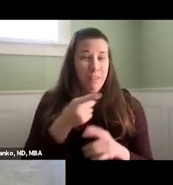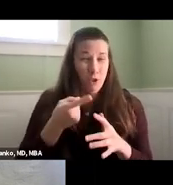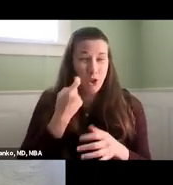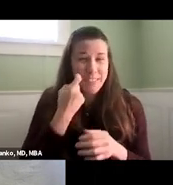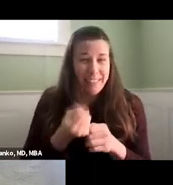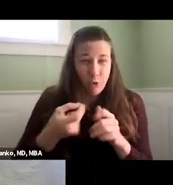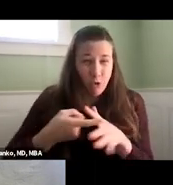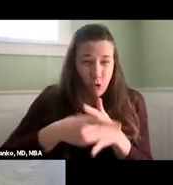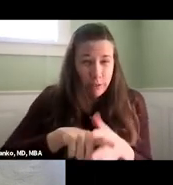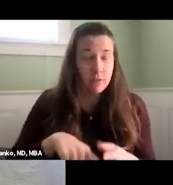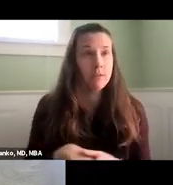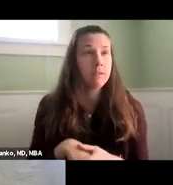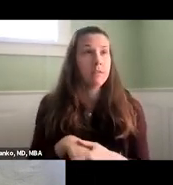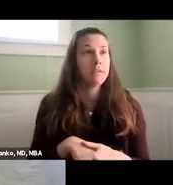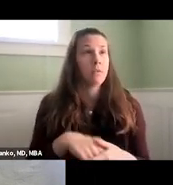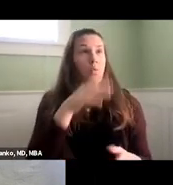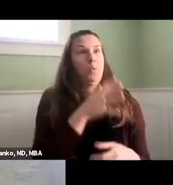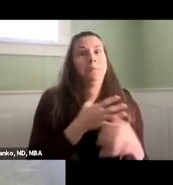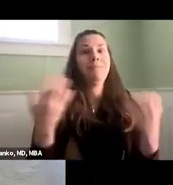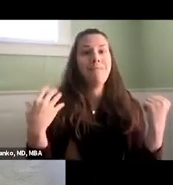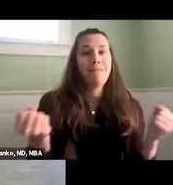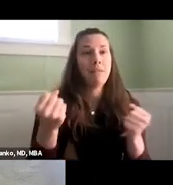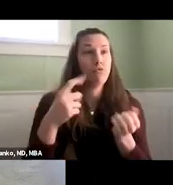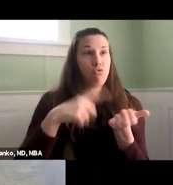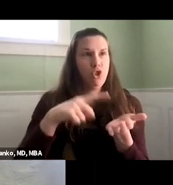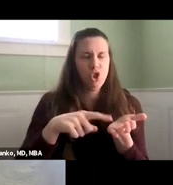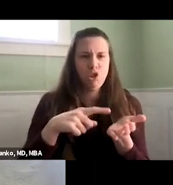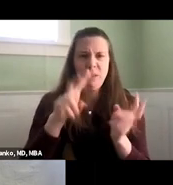And I would like to start by actually pausing and thinking, Deaf women's health is really